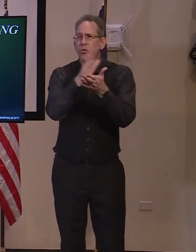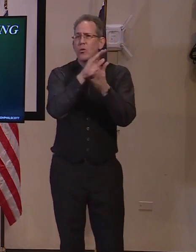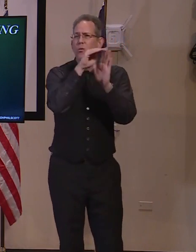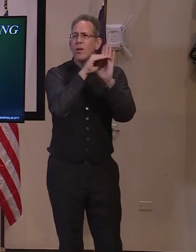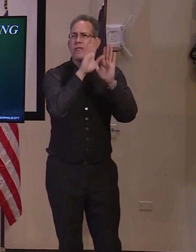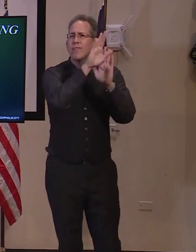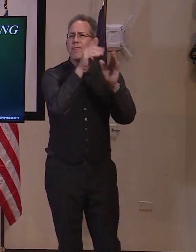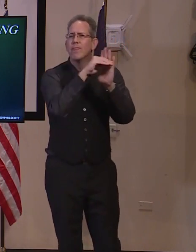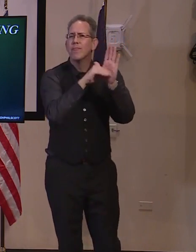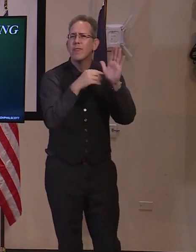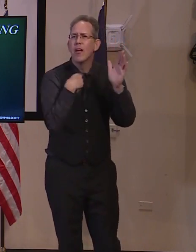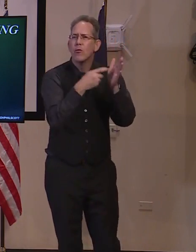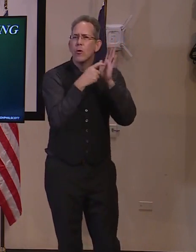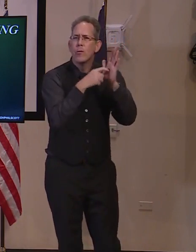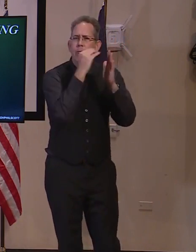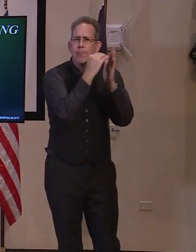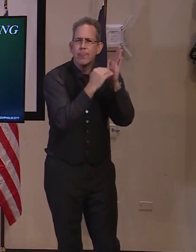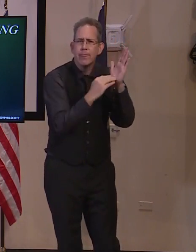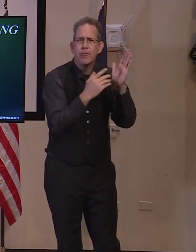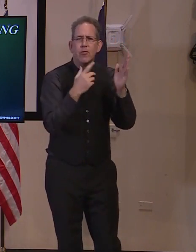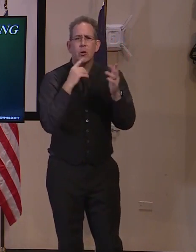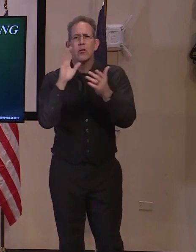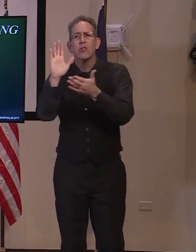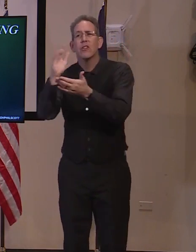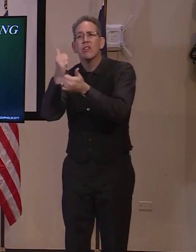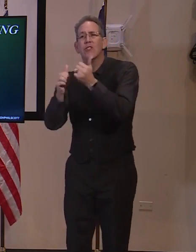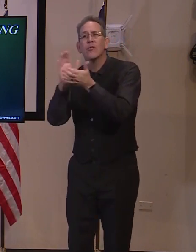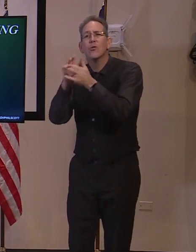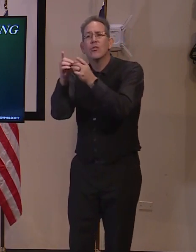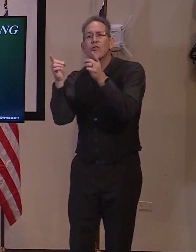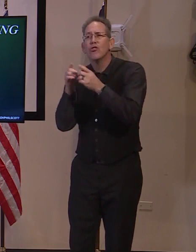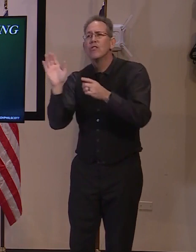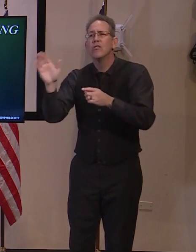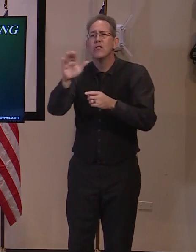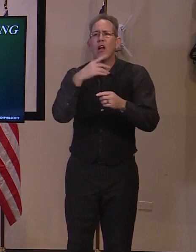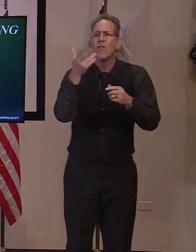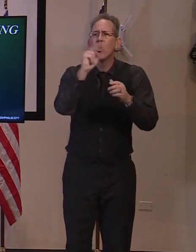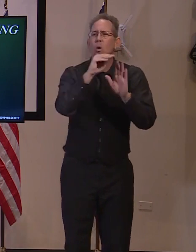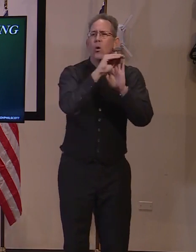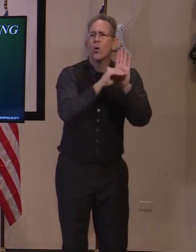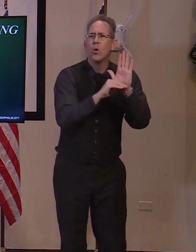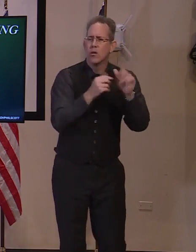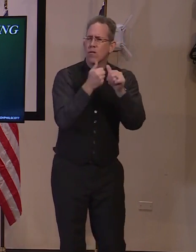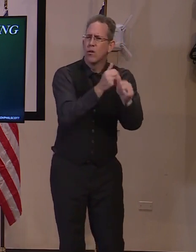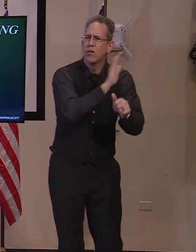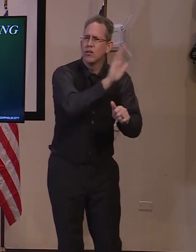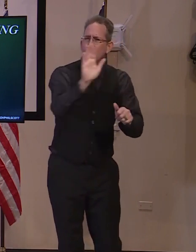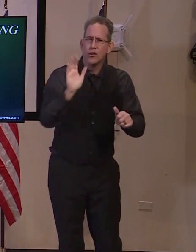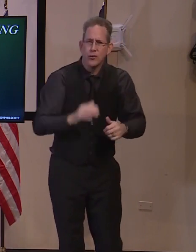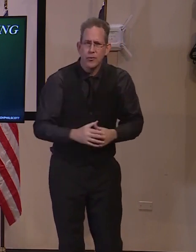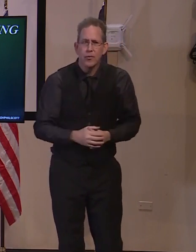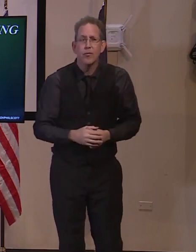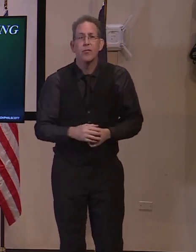particularly as we monitor the spread of the omicron variant. We have a recommendation on wearing masks in schools that has been adopted by all